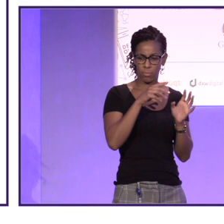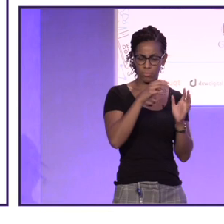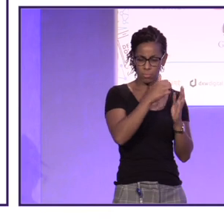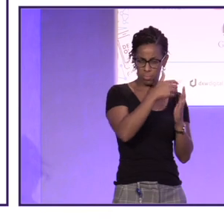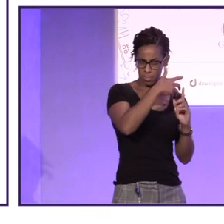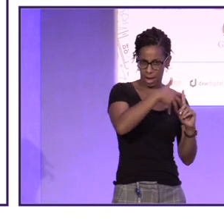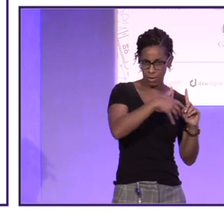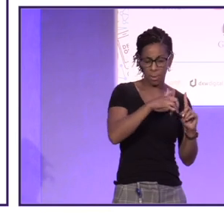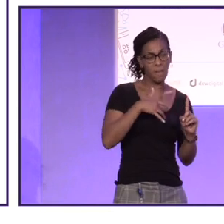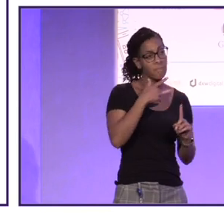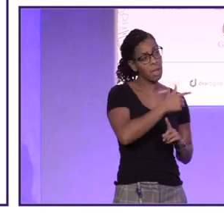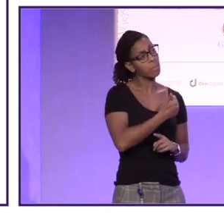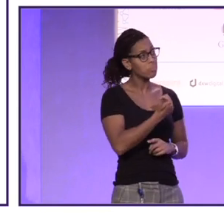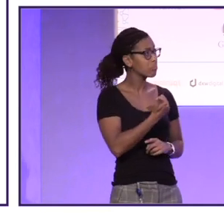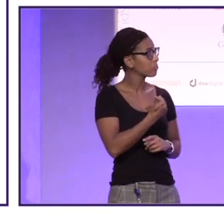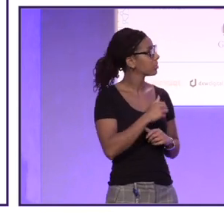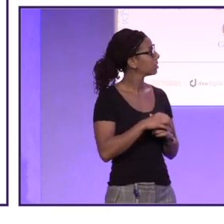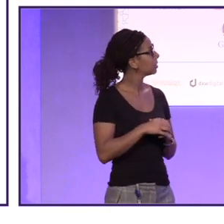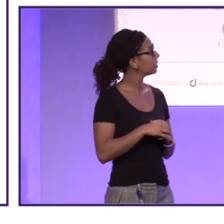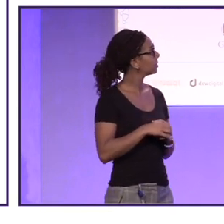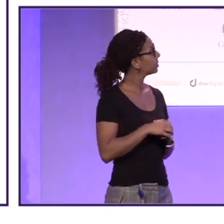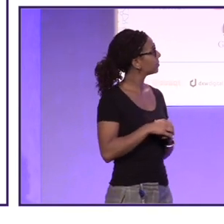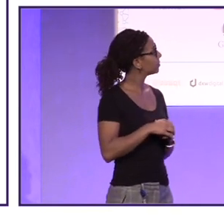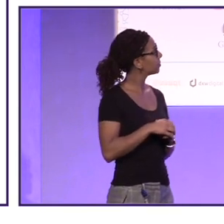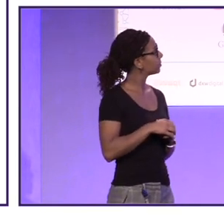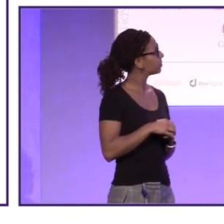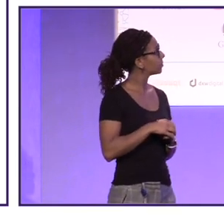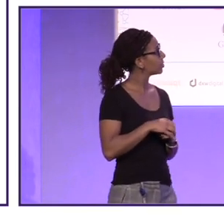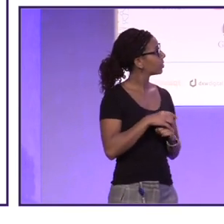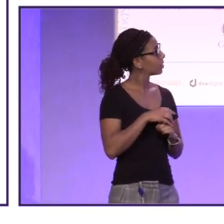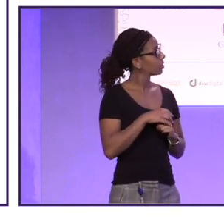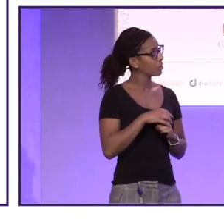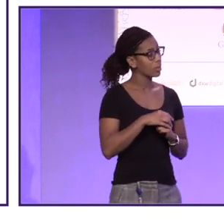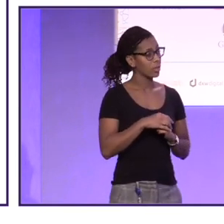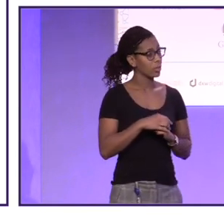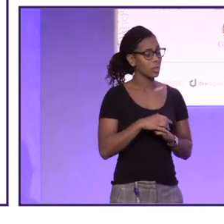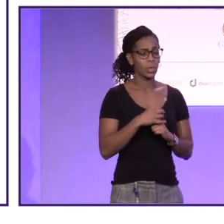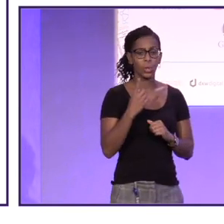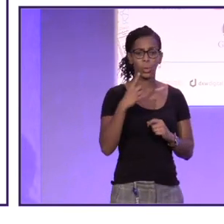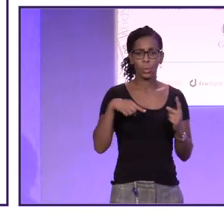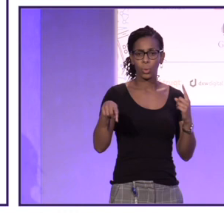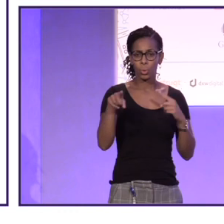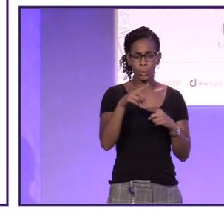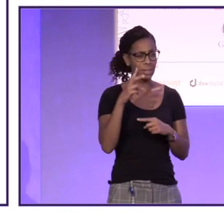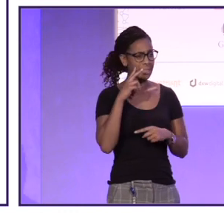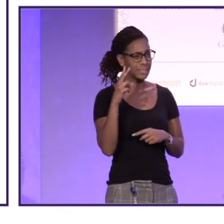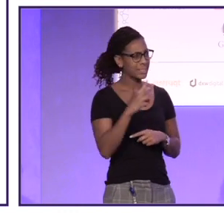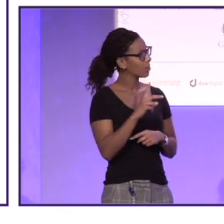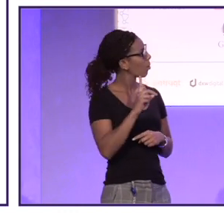This is one of the issues with it. We're going to look at some other funny ones. Who knows what's wrong with this slide.